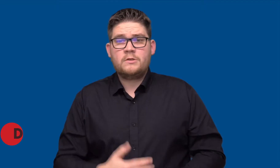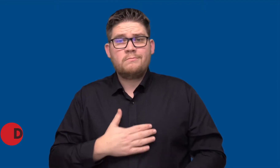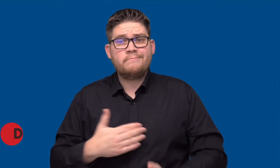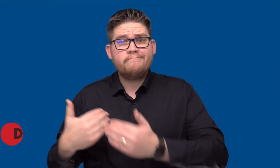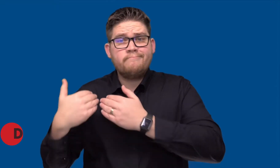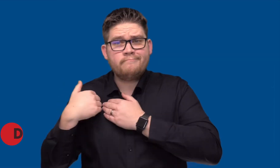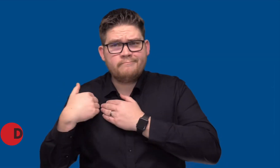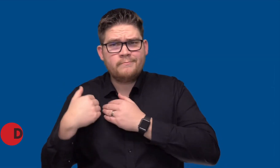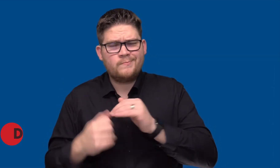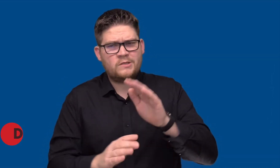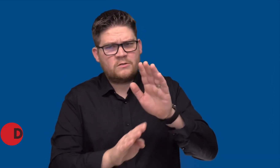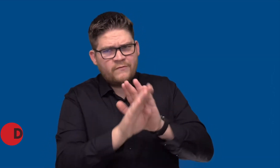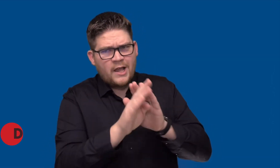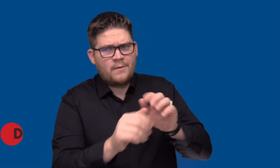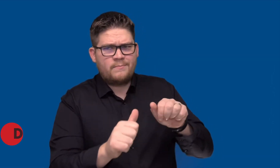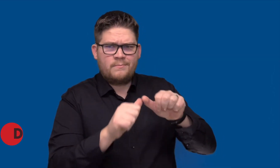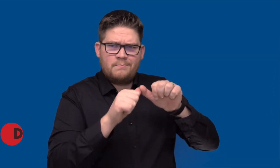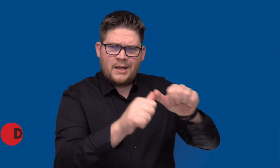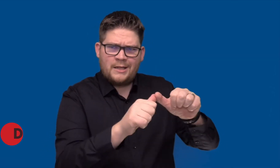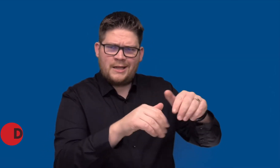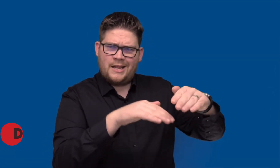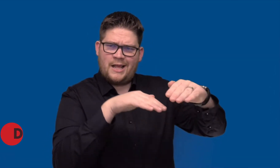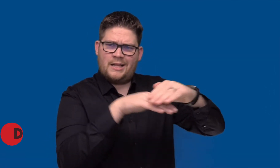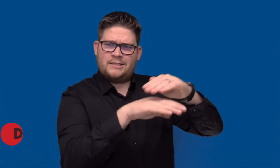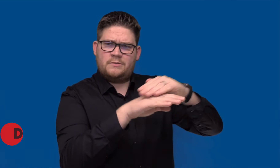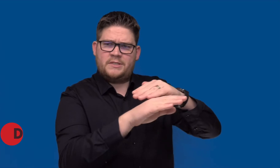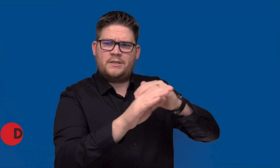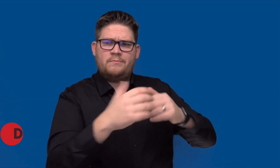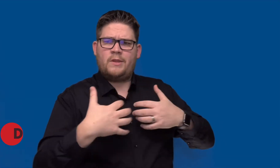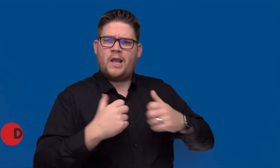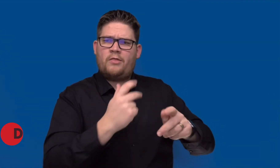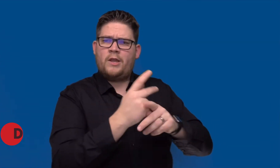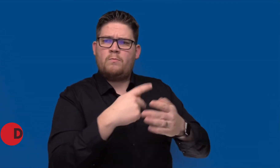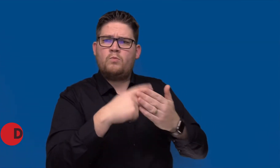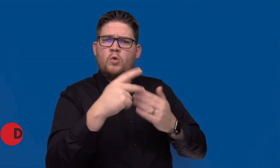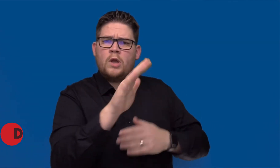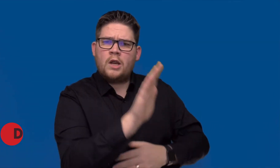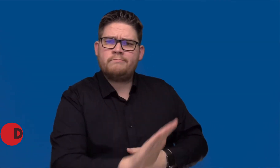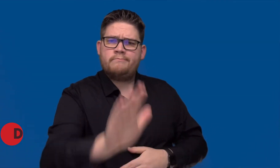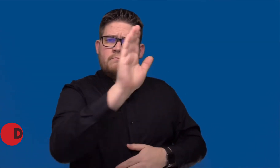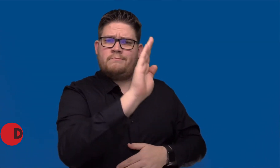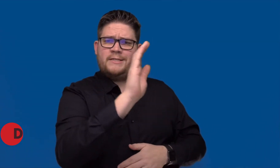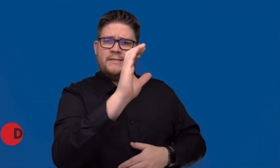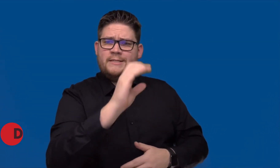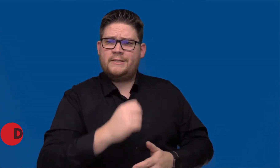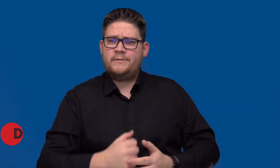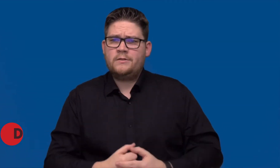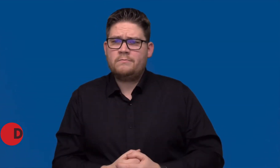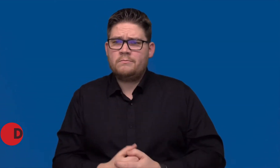[Scott]: My responsibilities is to support the development of accessible health care program across B.C.,